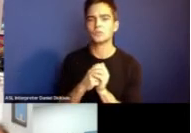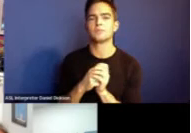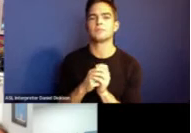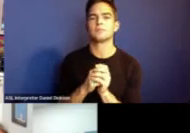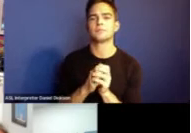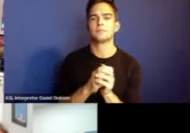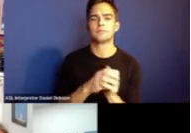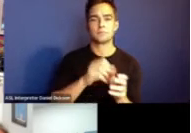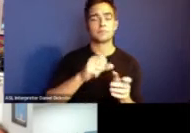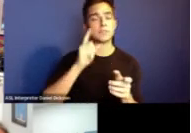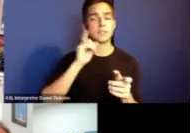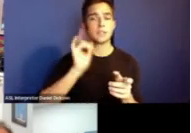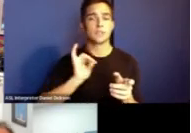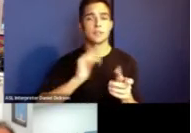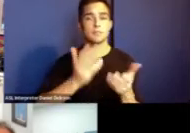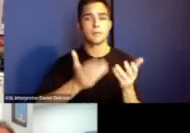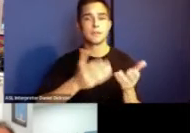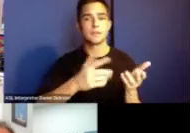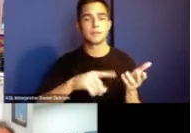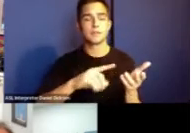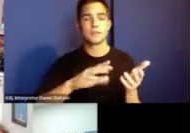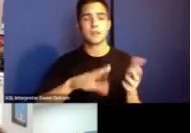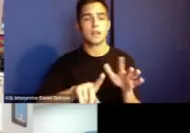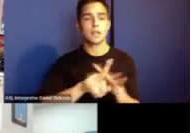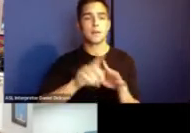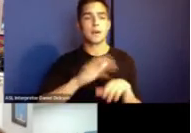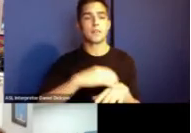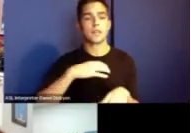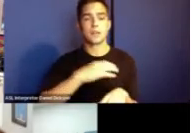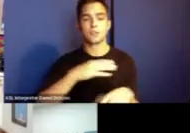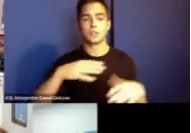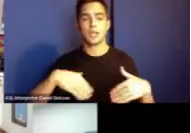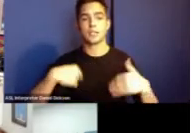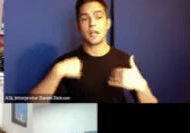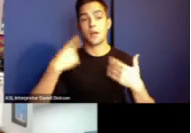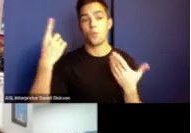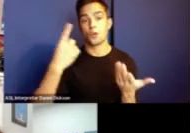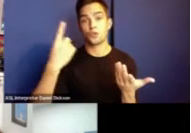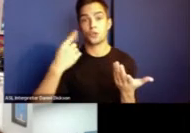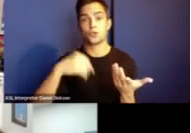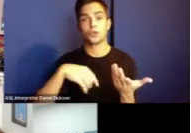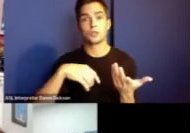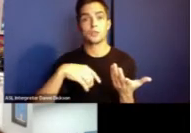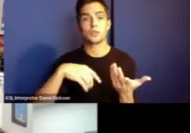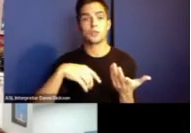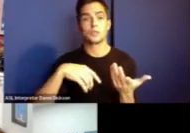Bevin Croft: i It sounds like maybe there, it hasn't come up yet on the council. And I do wonder, just extemporize in here